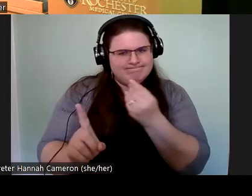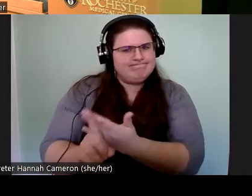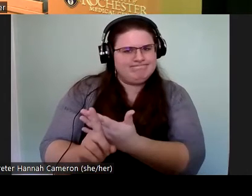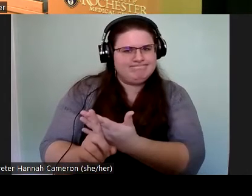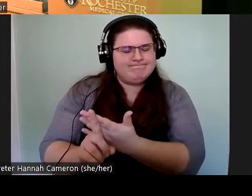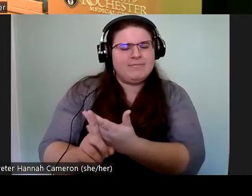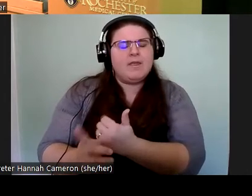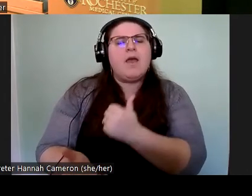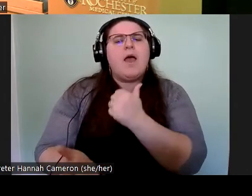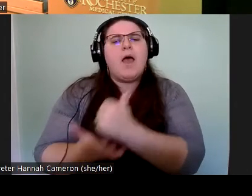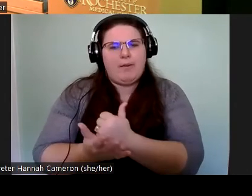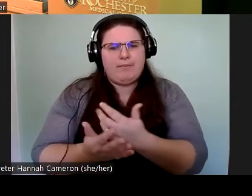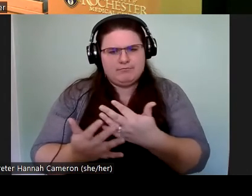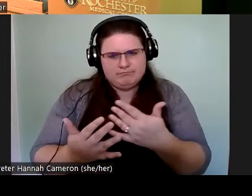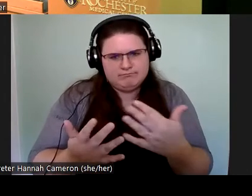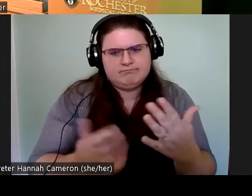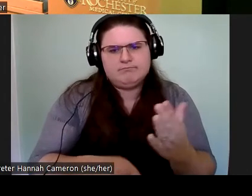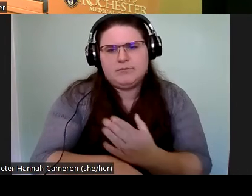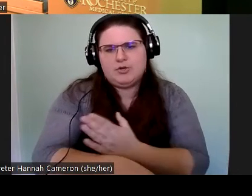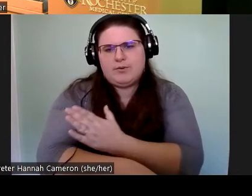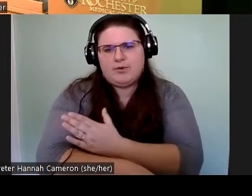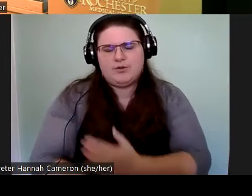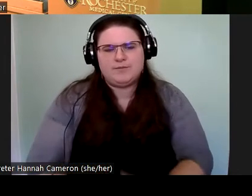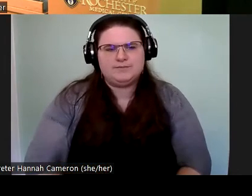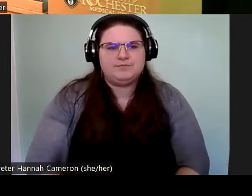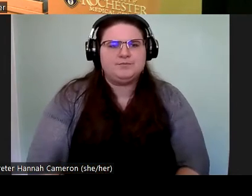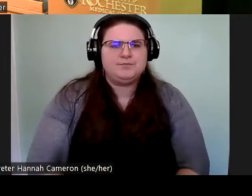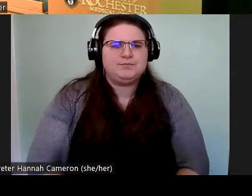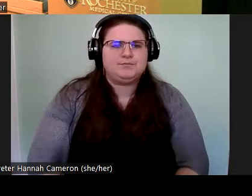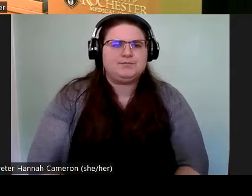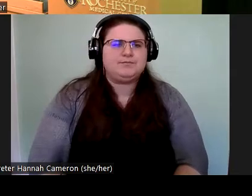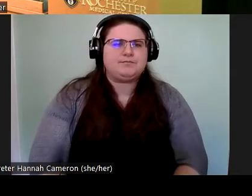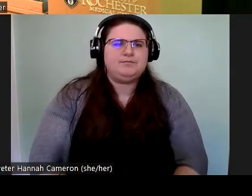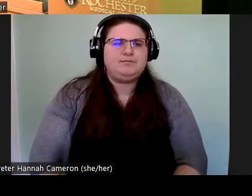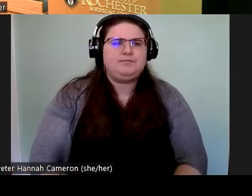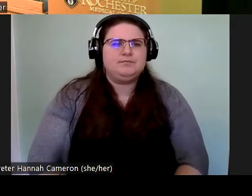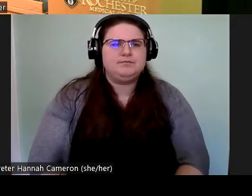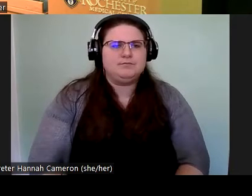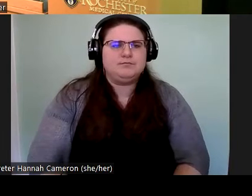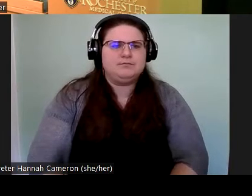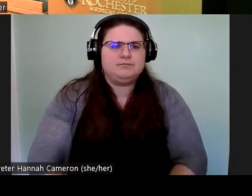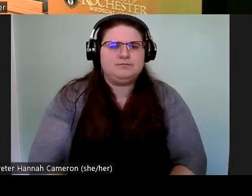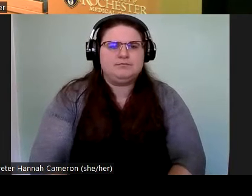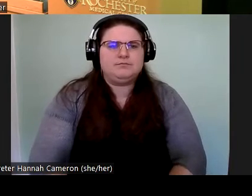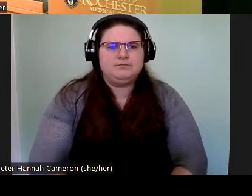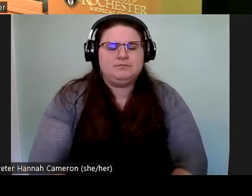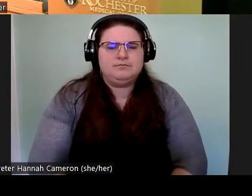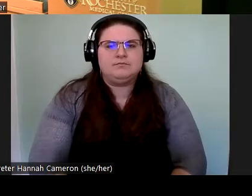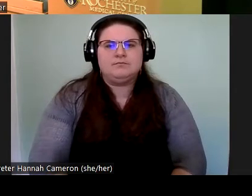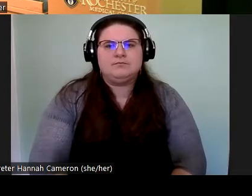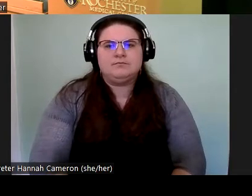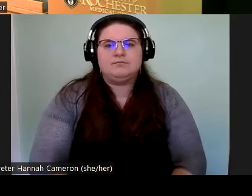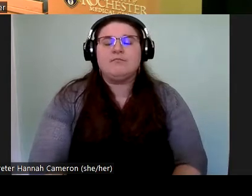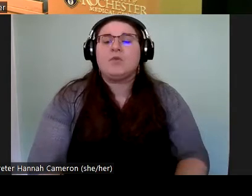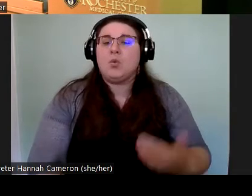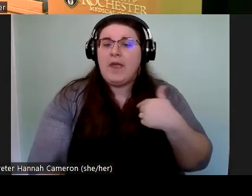better so in regards to Hippa and I want to say that we actually have a booklet um that's online